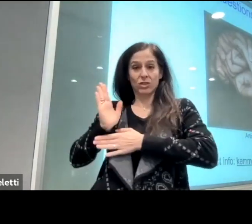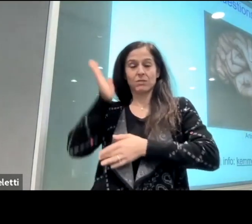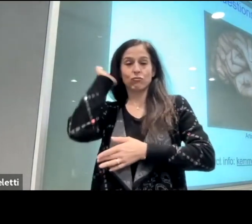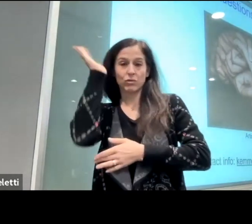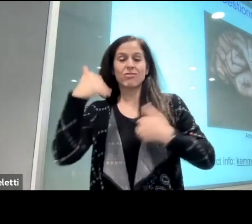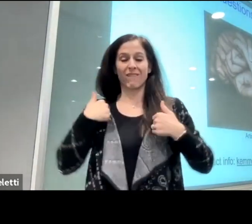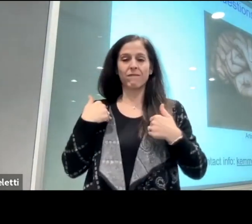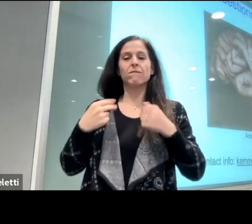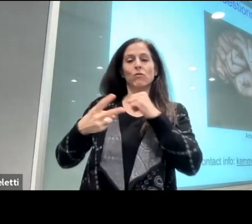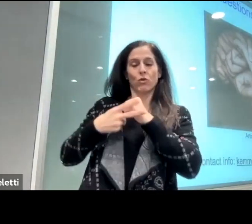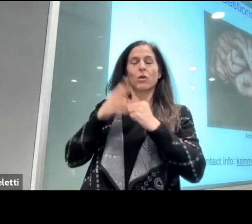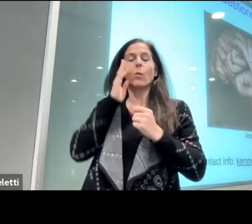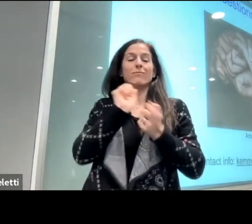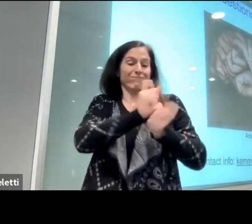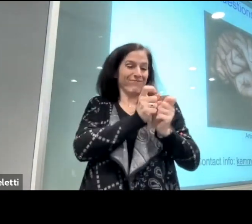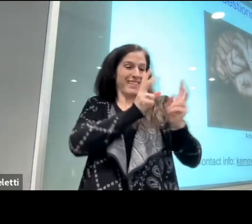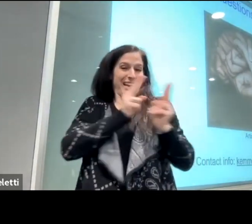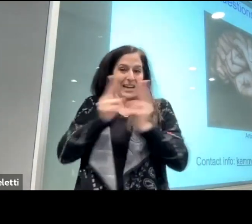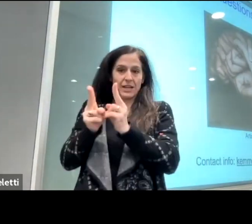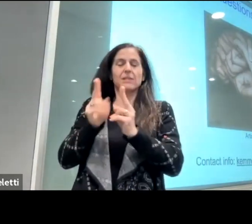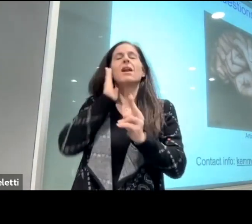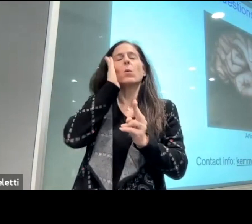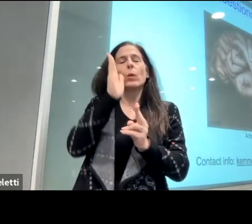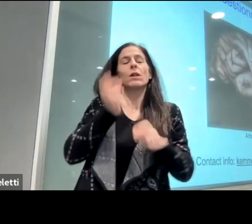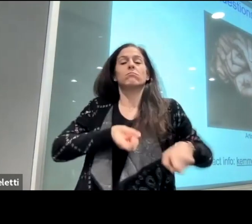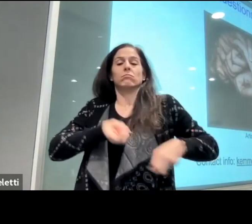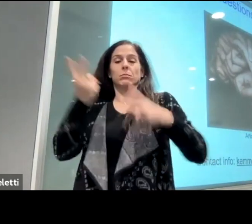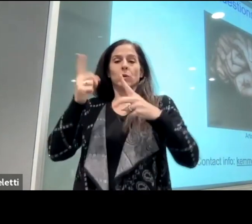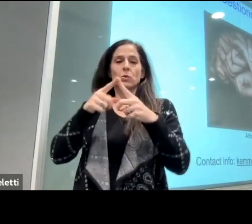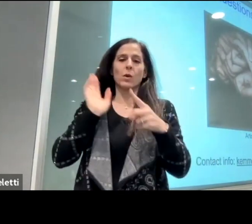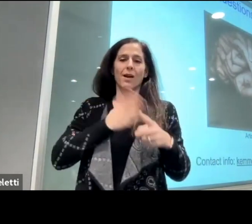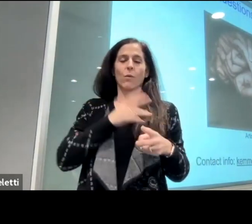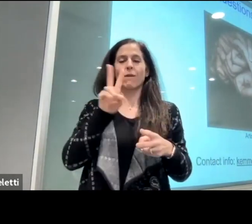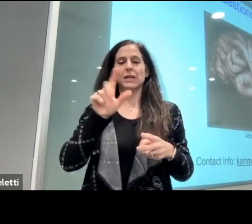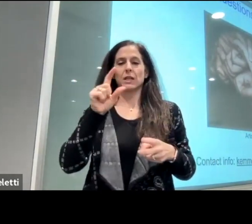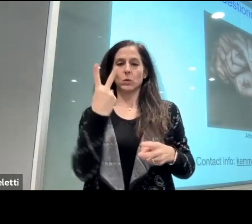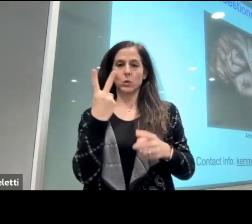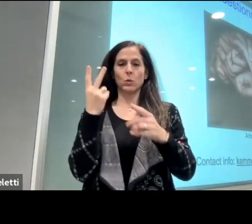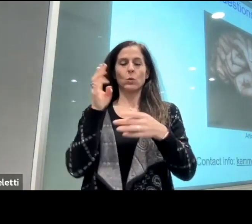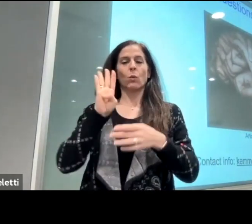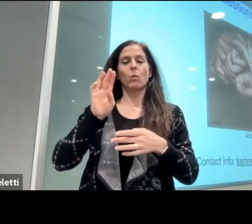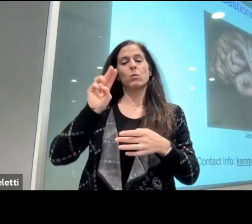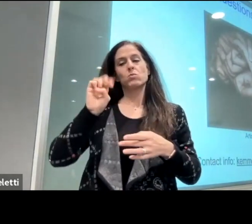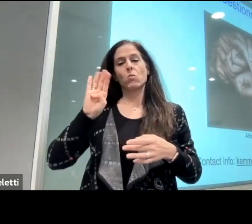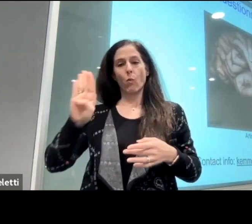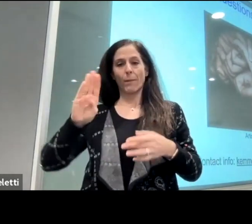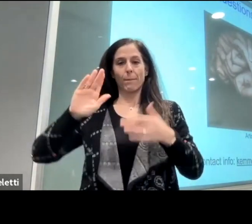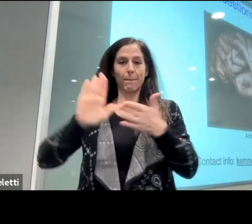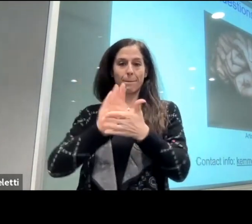and on what page you can see. Desktop all of our previous, and that will be available at no charge to you